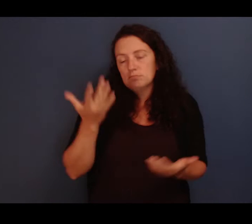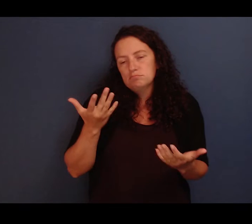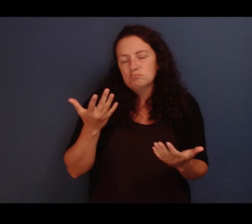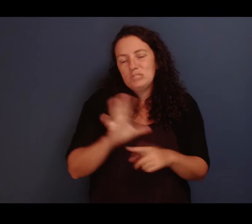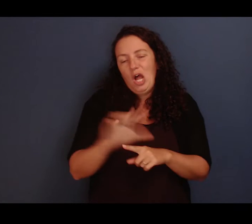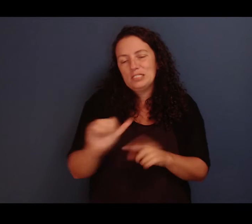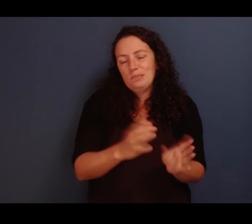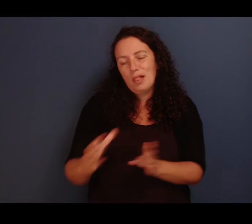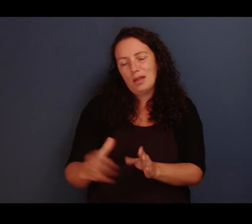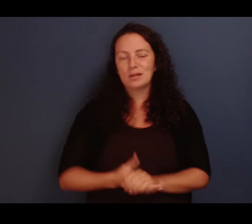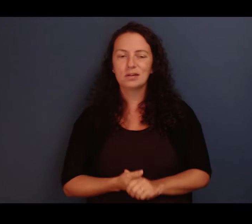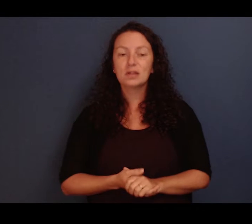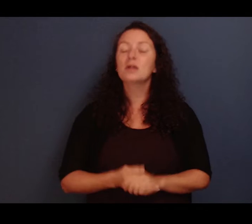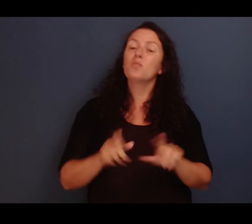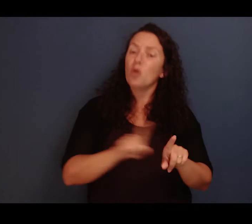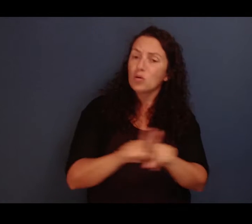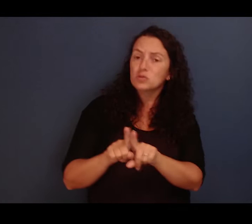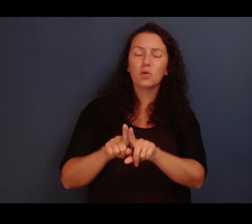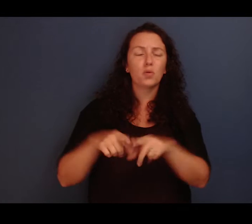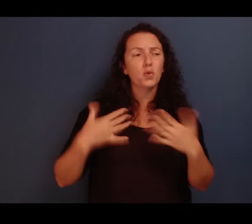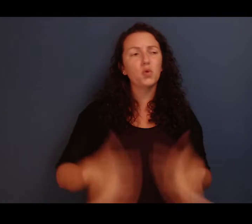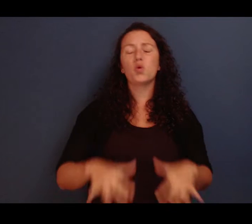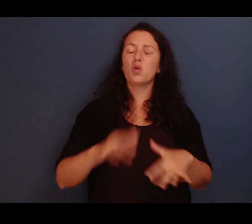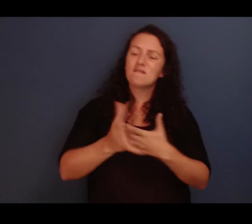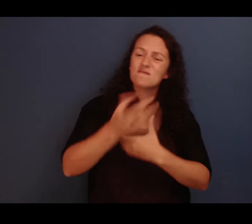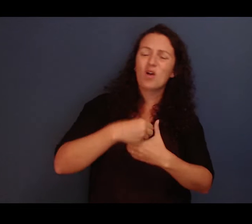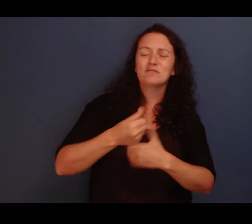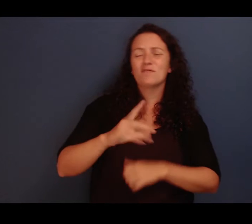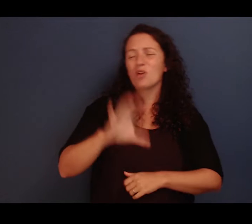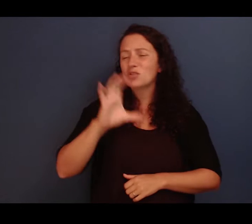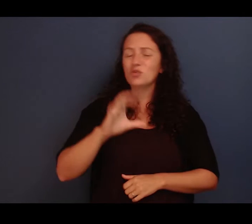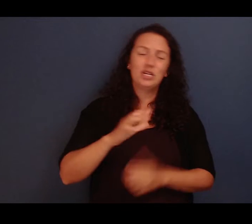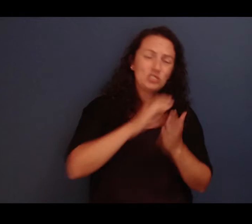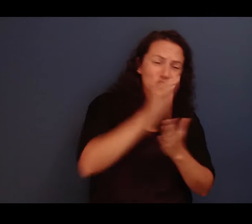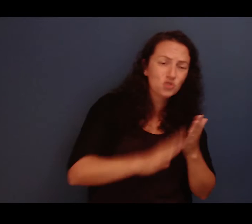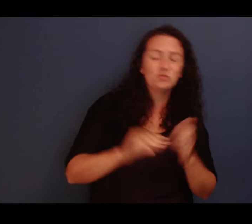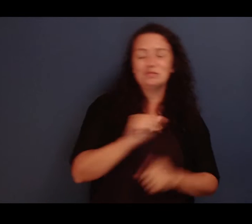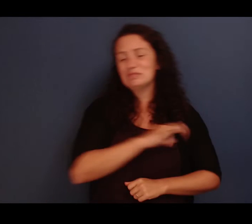plan. I’m especially proud because it involved hundreds of students, staff, faculty, APs,